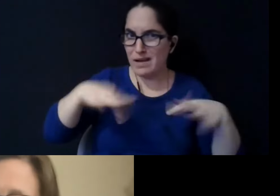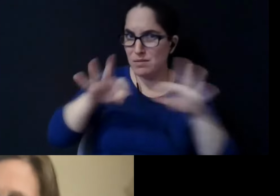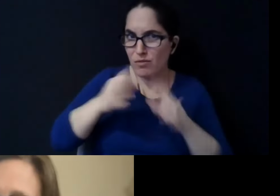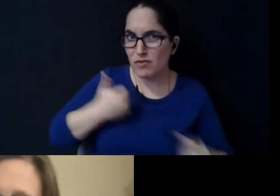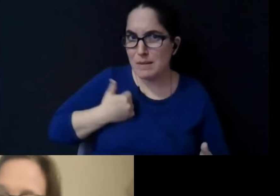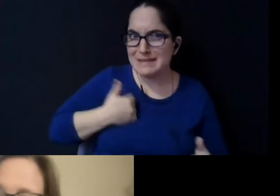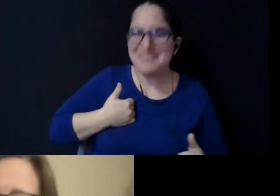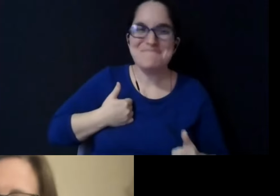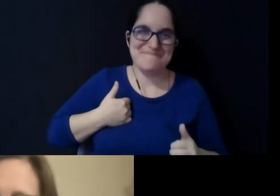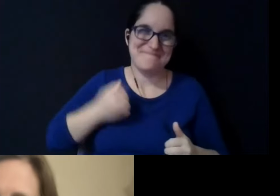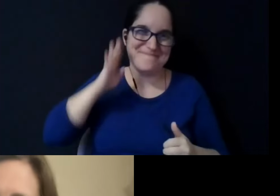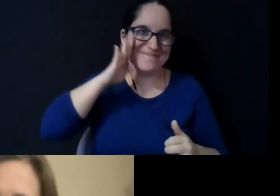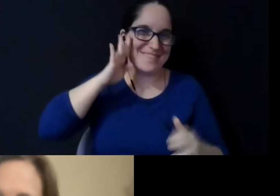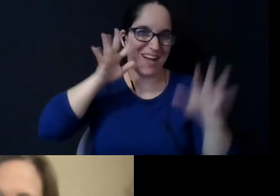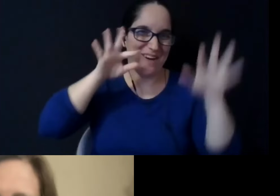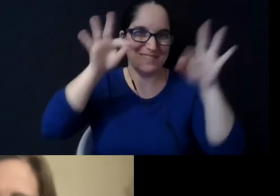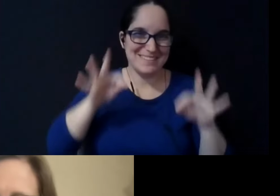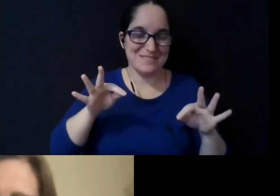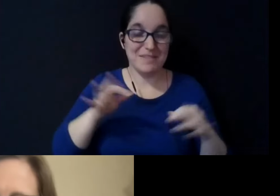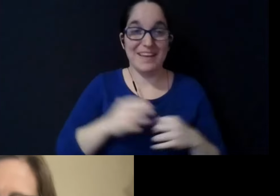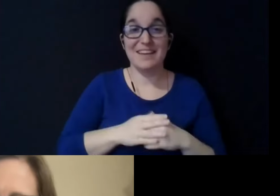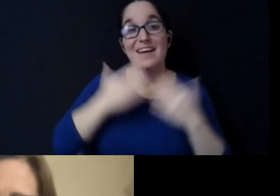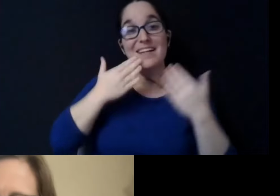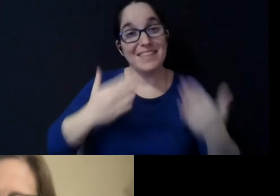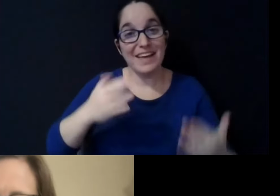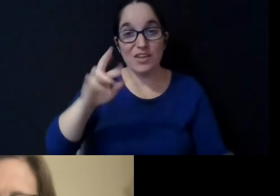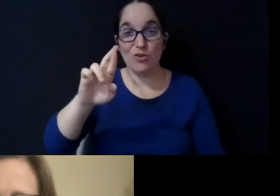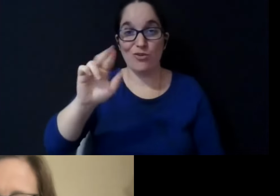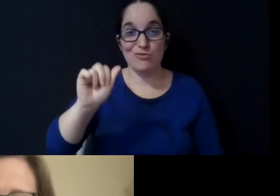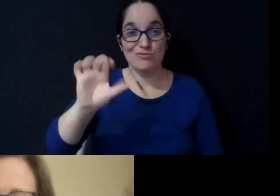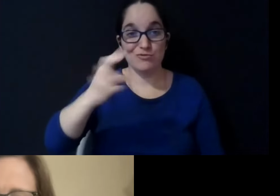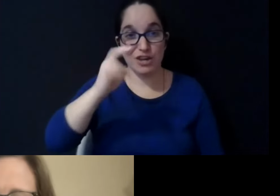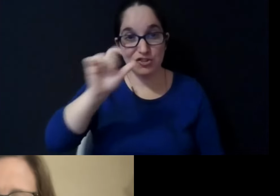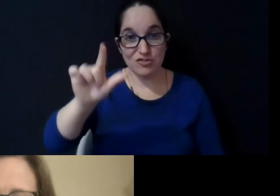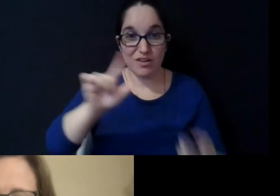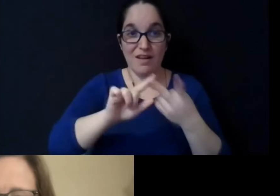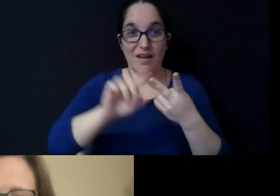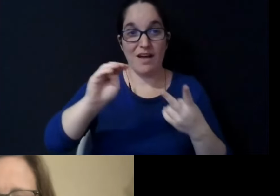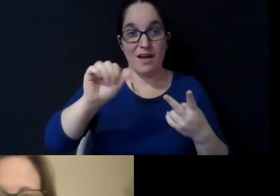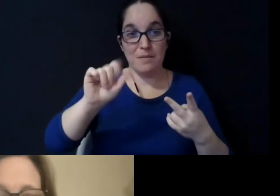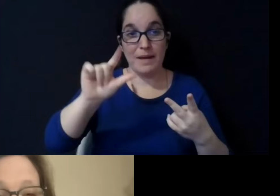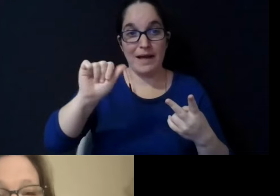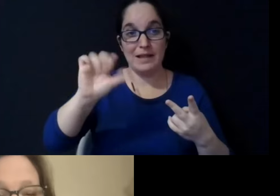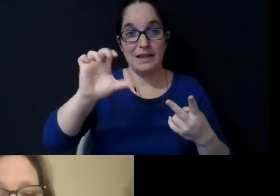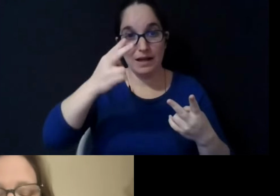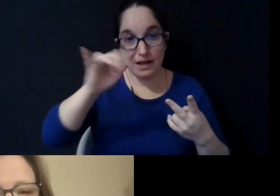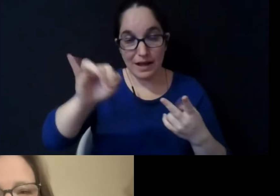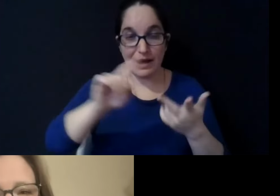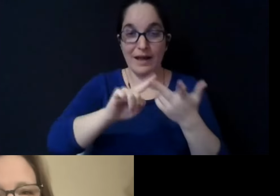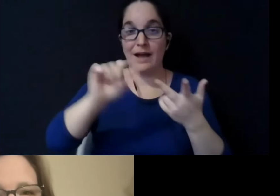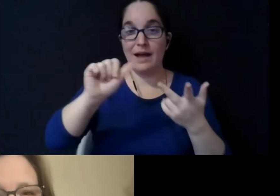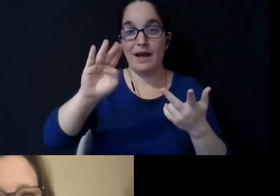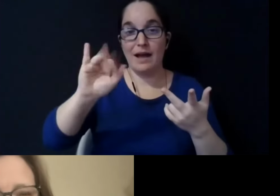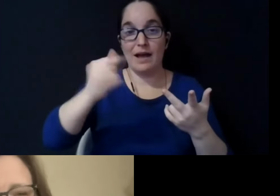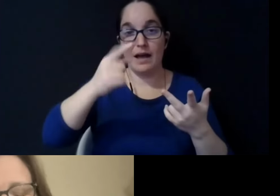I want to thank Rachel, Molokai, Daniel, Abigail, and Samantha from my advanced essay writing class who